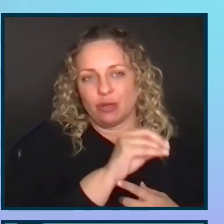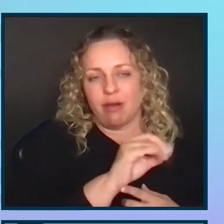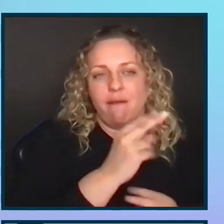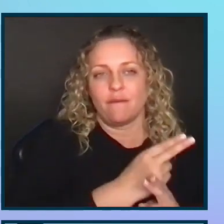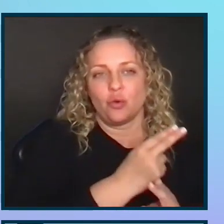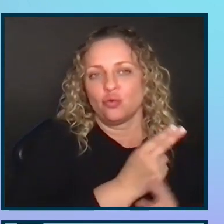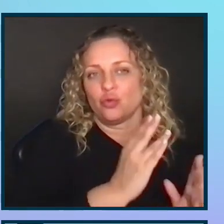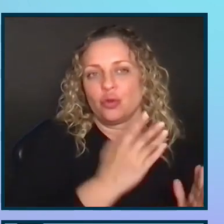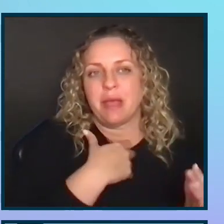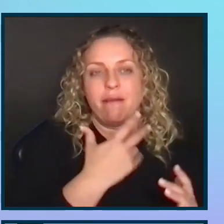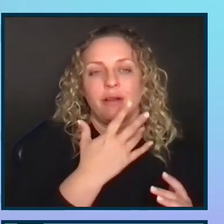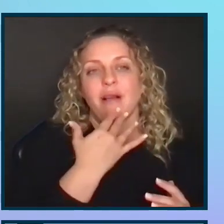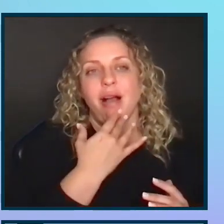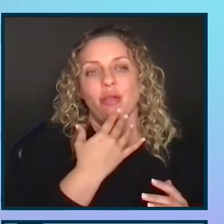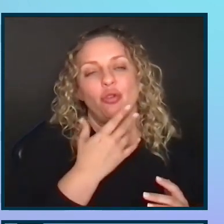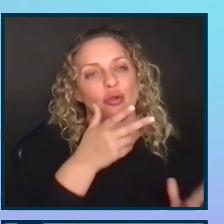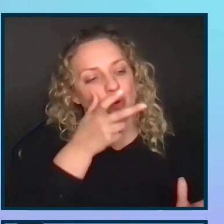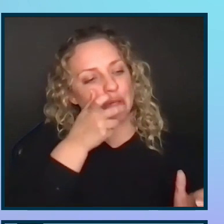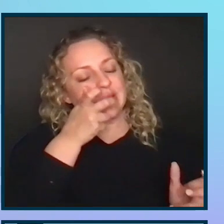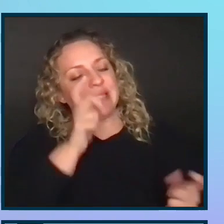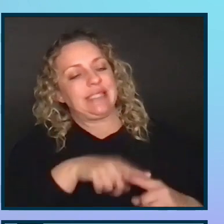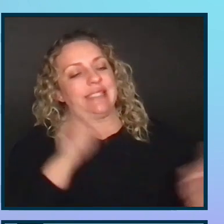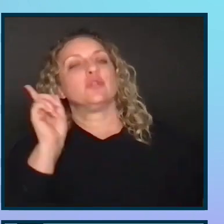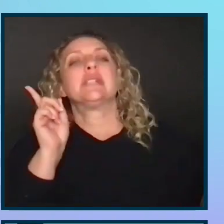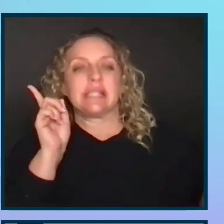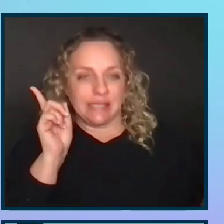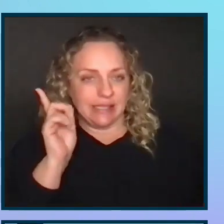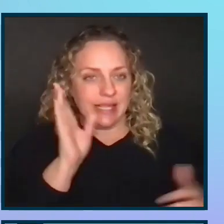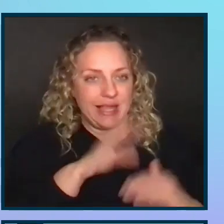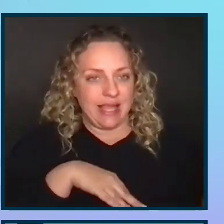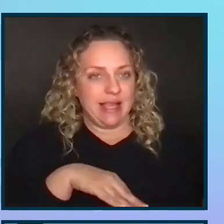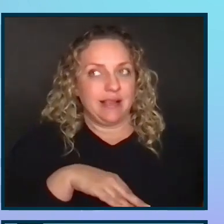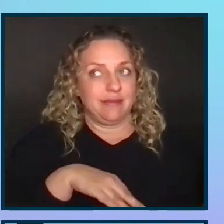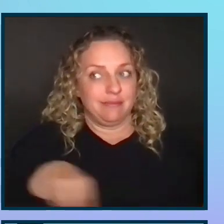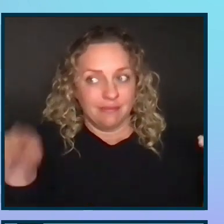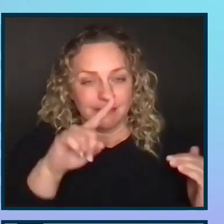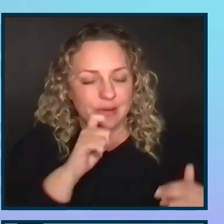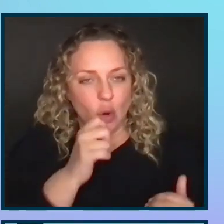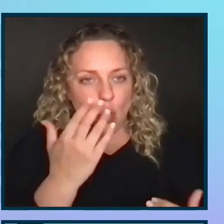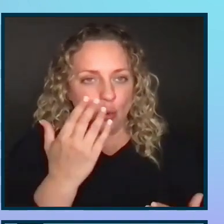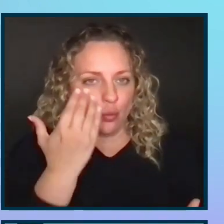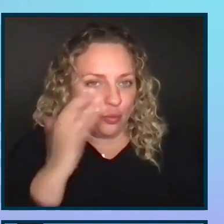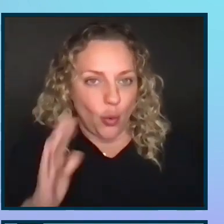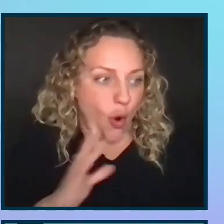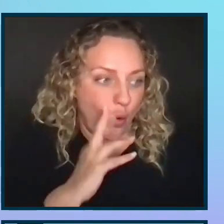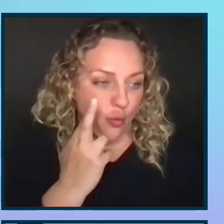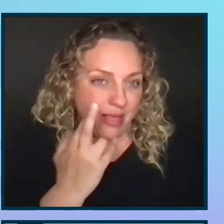might have a color perception challenge that they may not even be aware of. And that five to 20% of the population